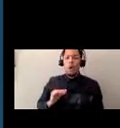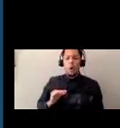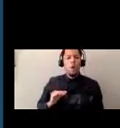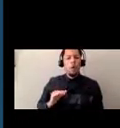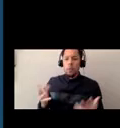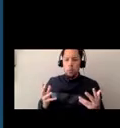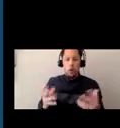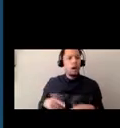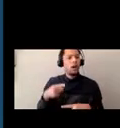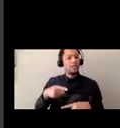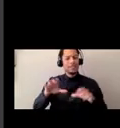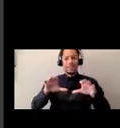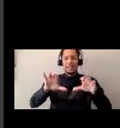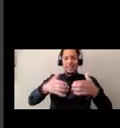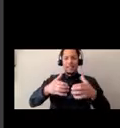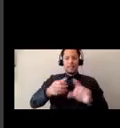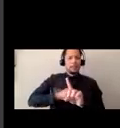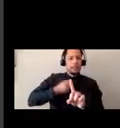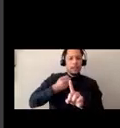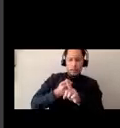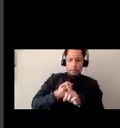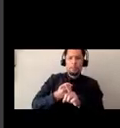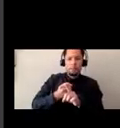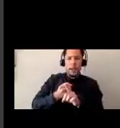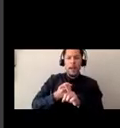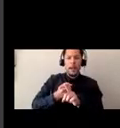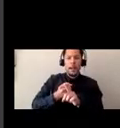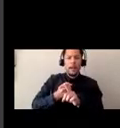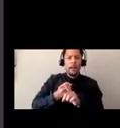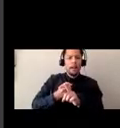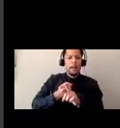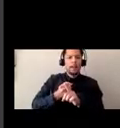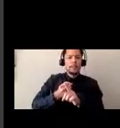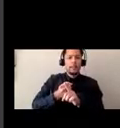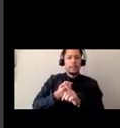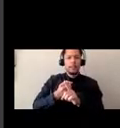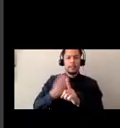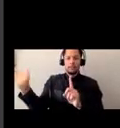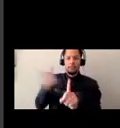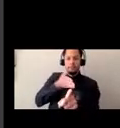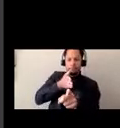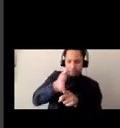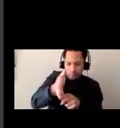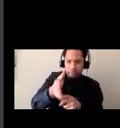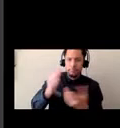also really centering more explicitly on equity.